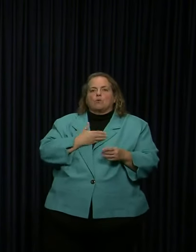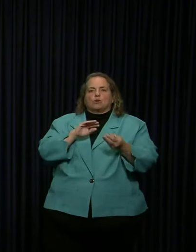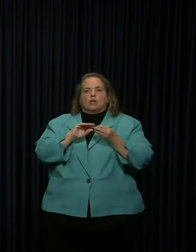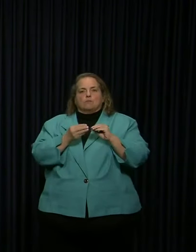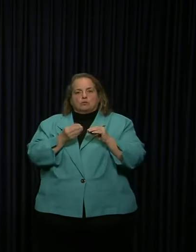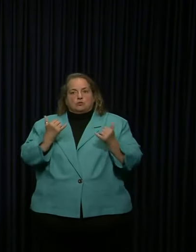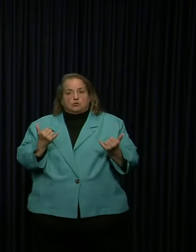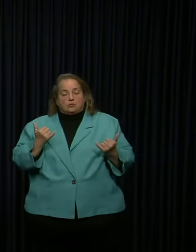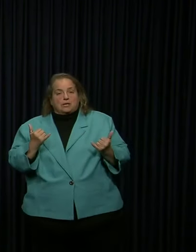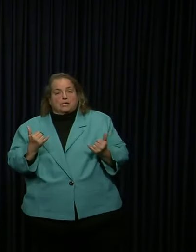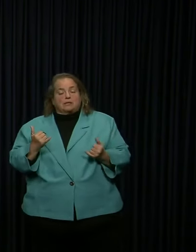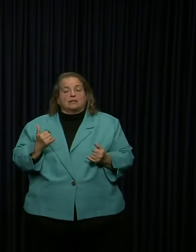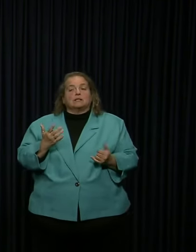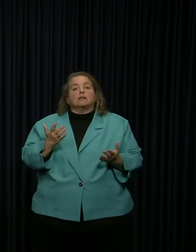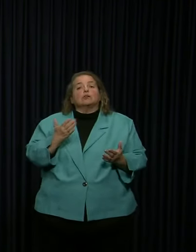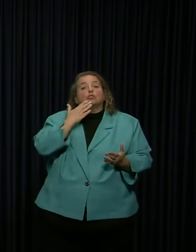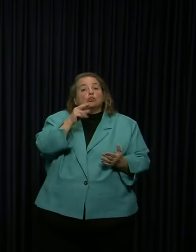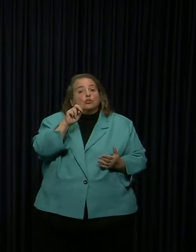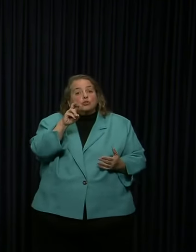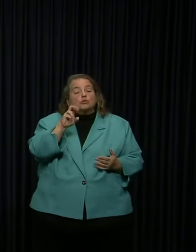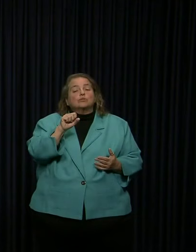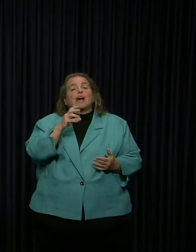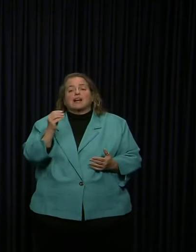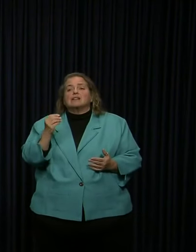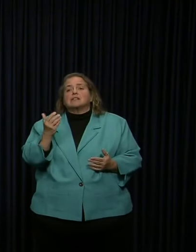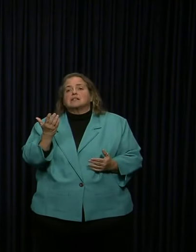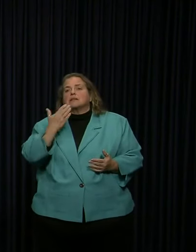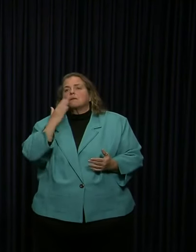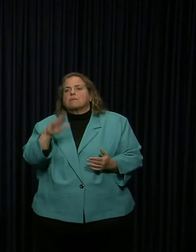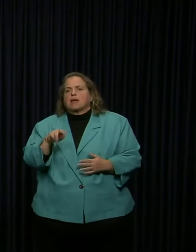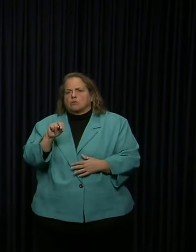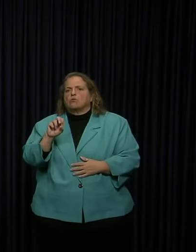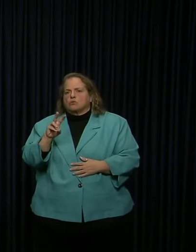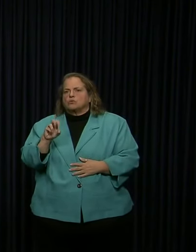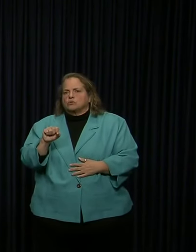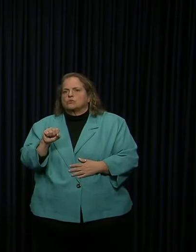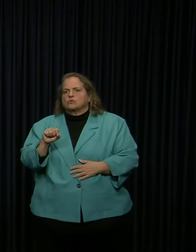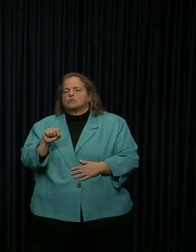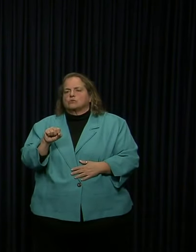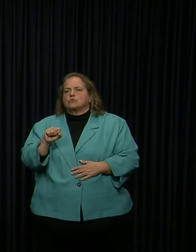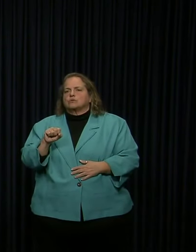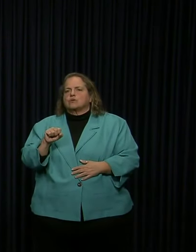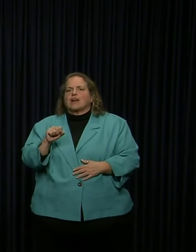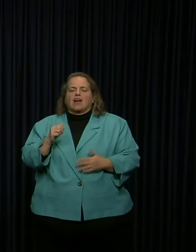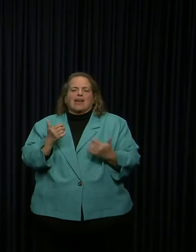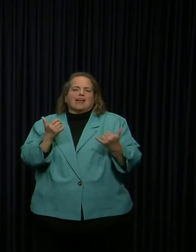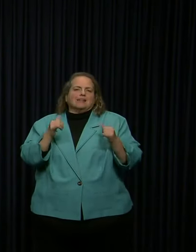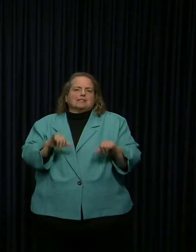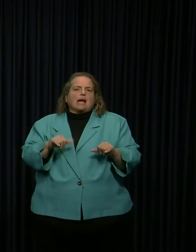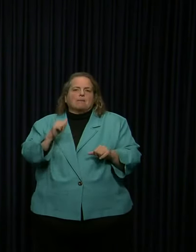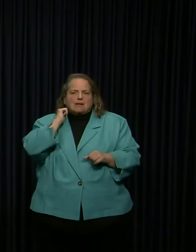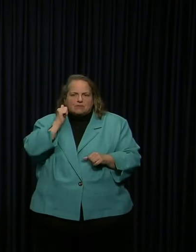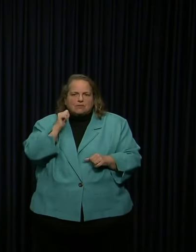THE NEW CASES BY COUNTY ARE 28 IN JEFFERSON, 11 IN BUTLER.